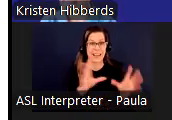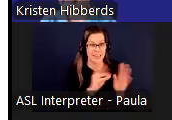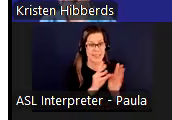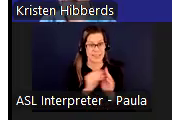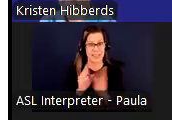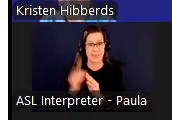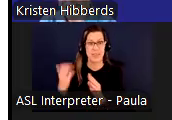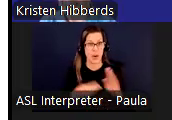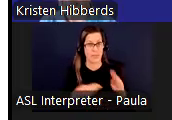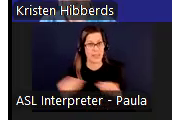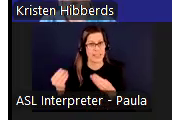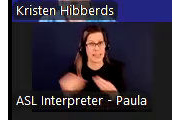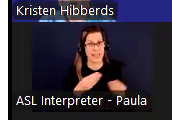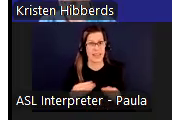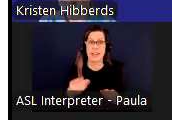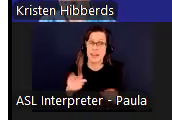You've done an excellent job facilitating this. Thank you.